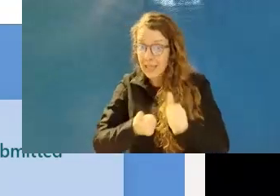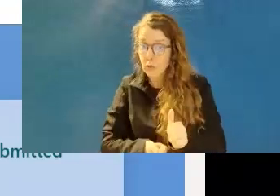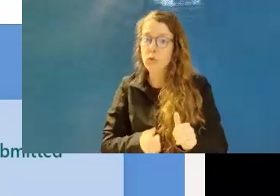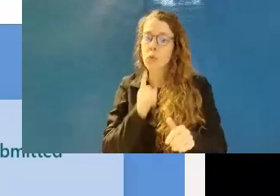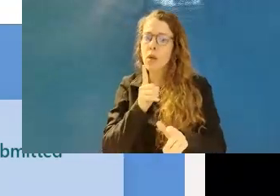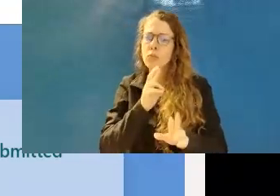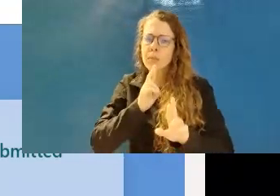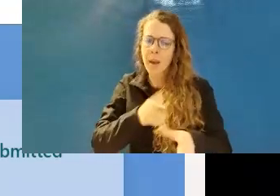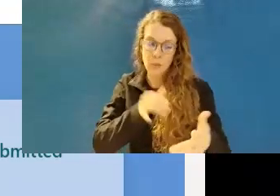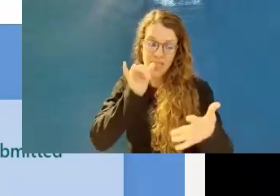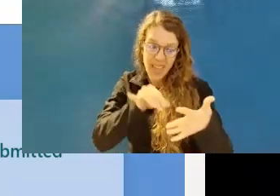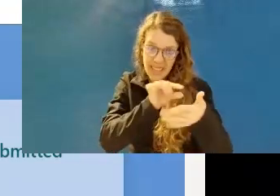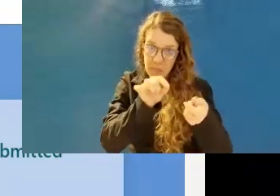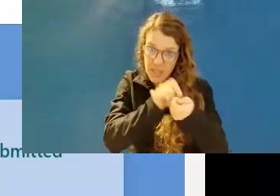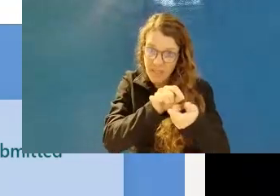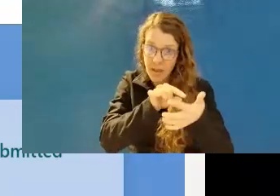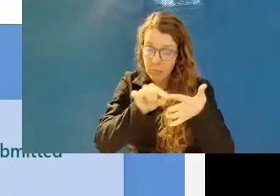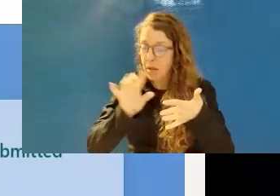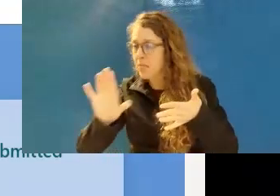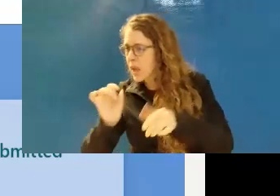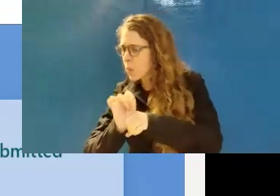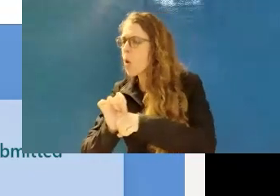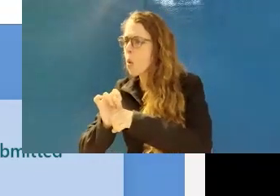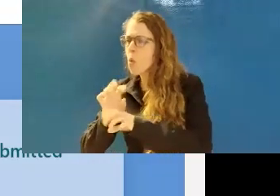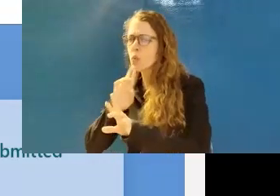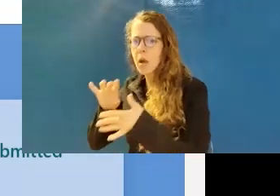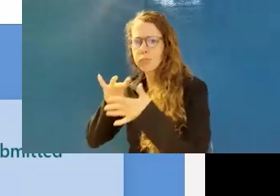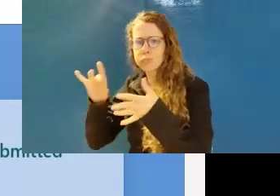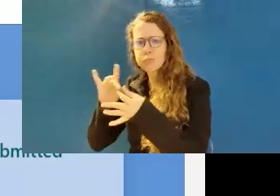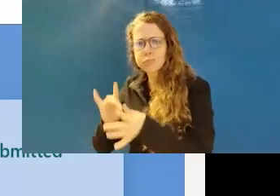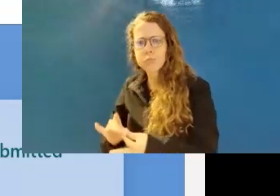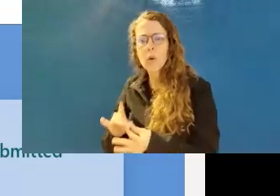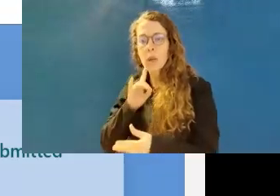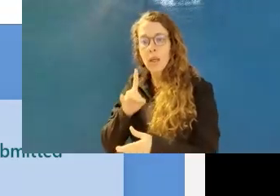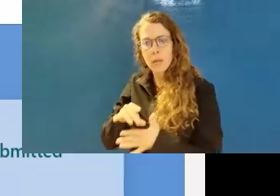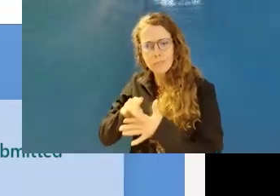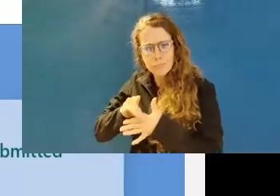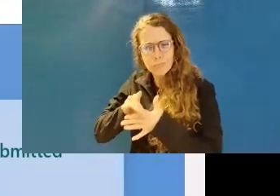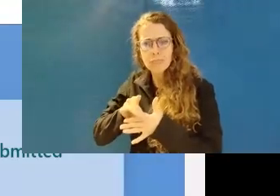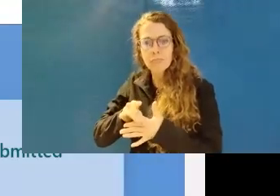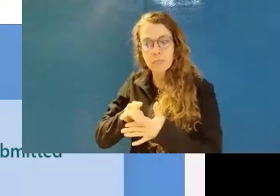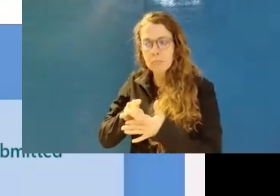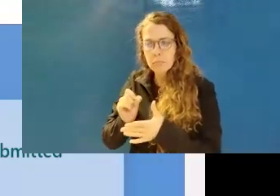responding to the student that would be, you know, if you're responding to them in a really substantive way, then that would be,